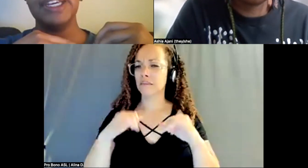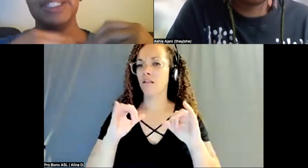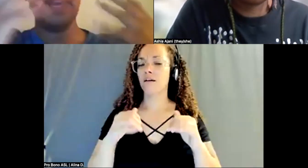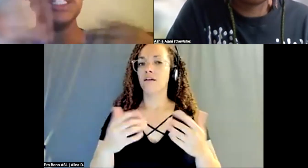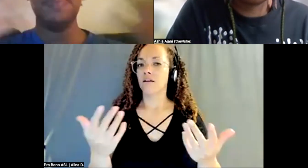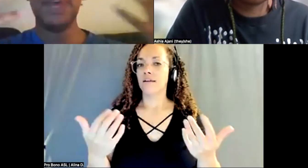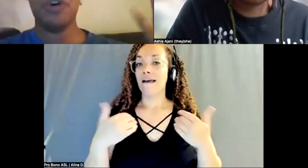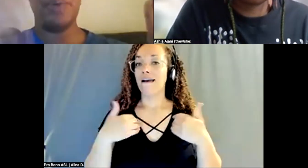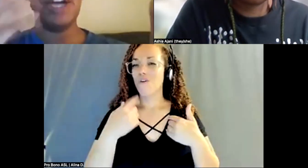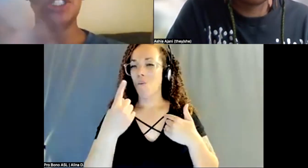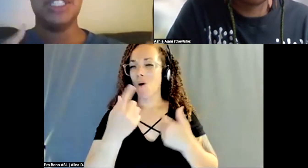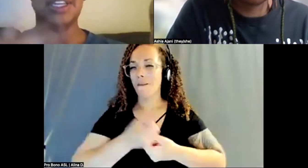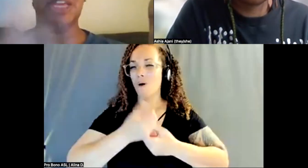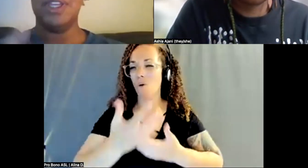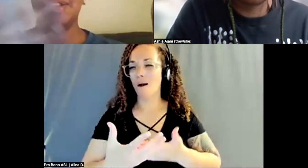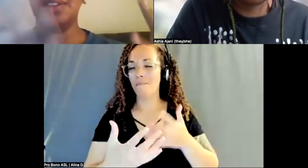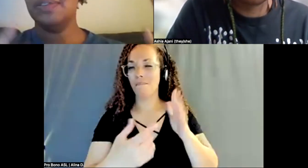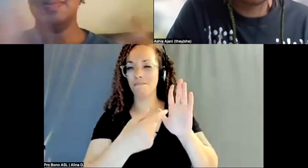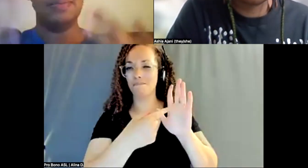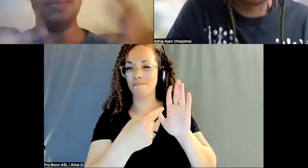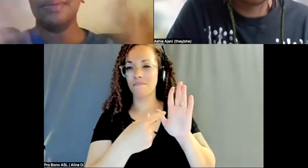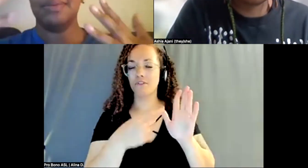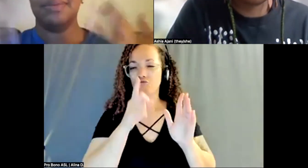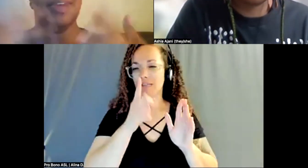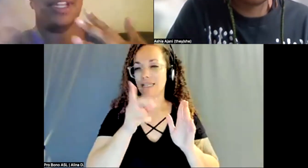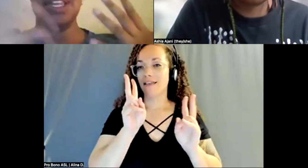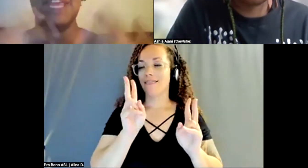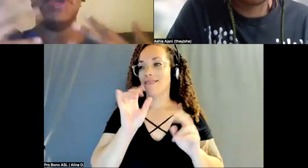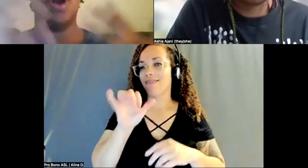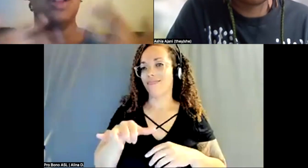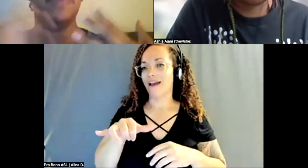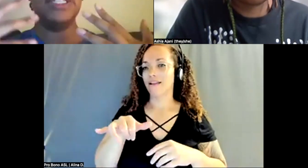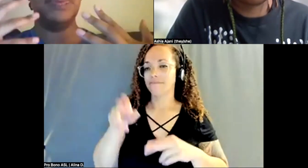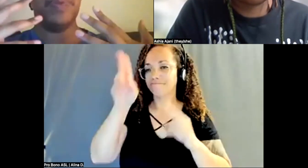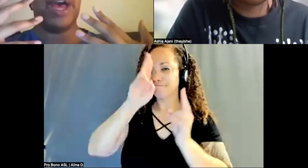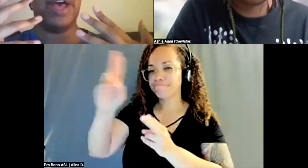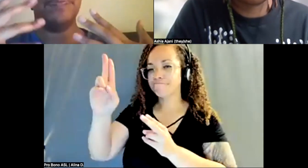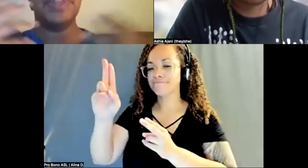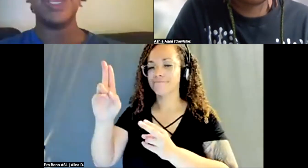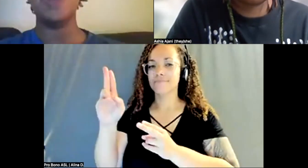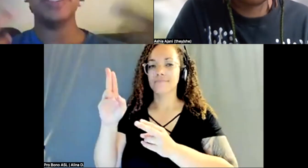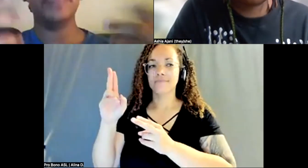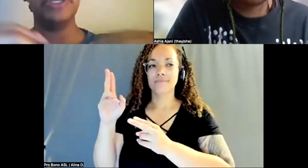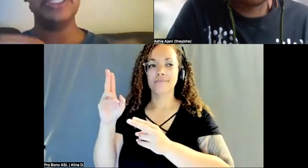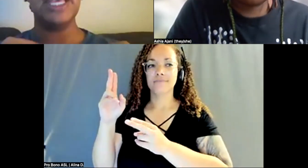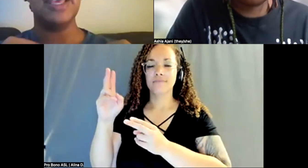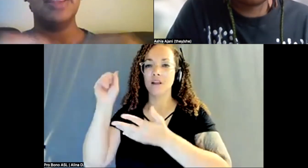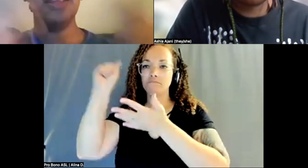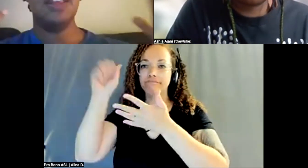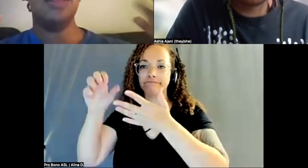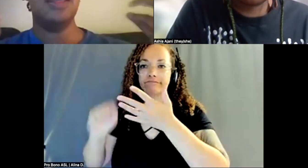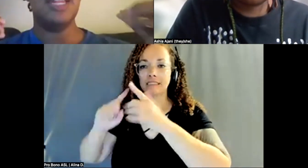it's like basically paying homage is like naming, naming all of these caregivers and